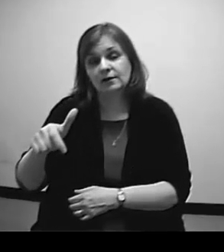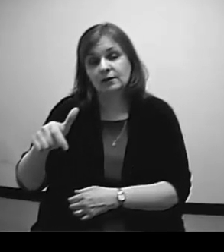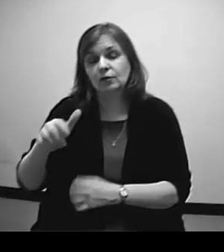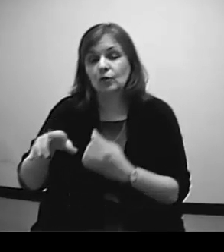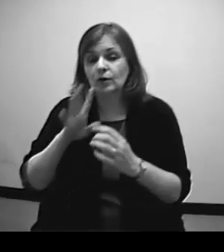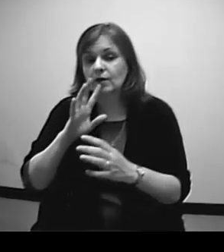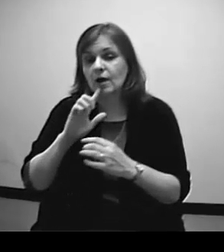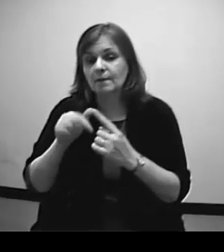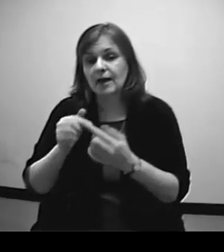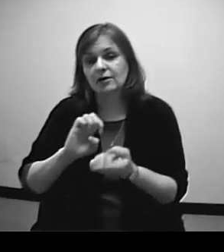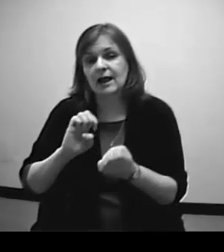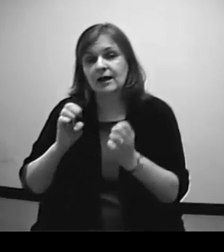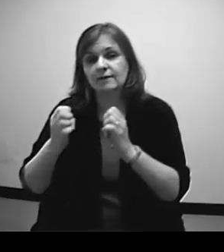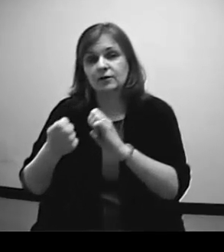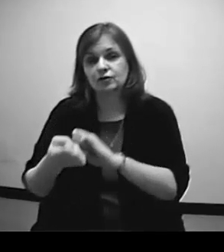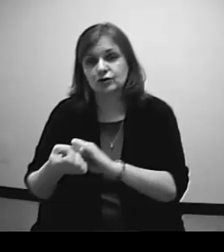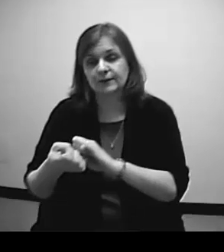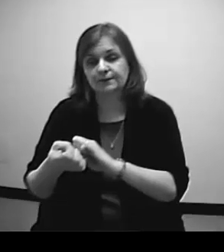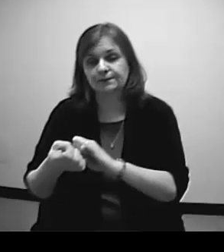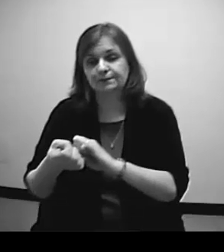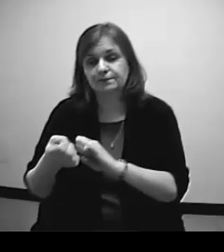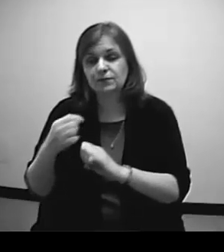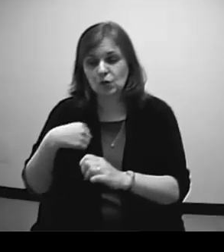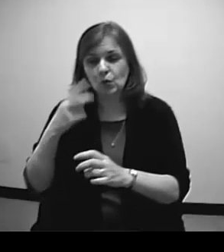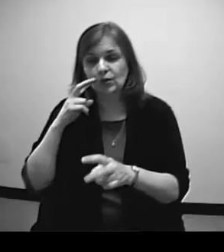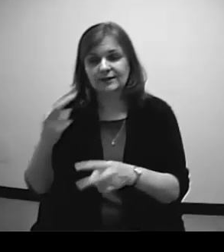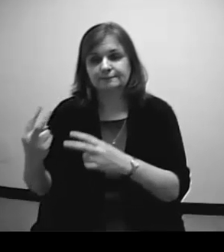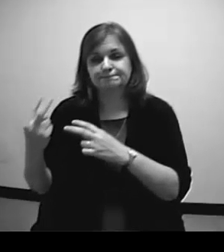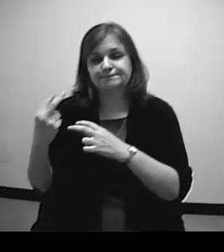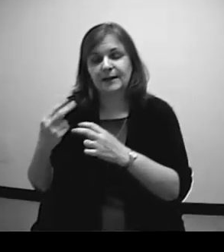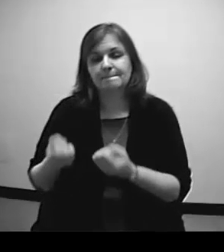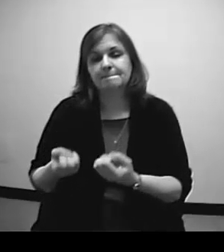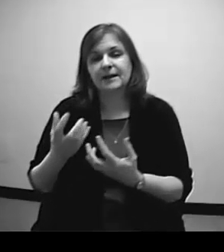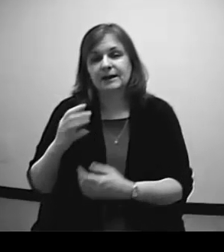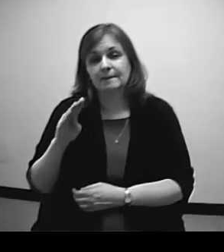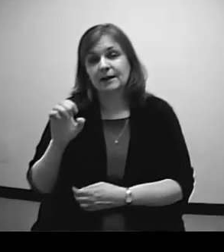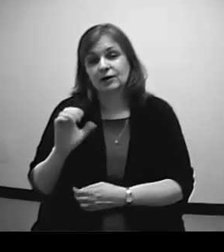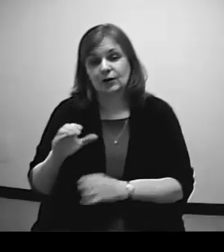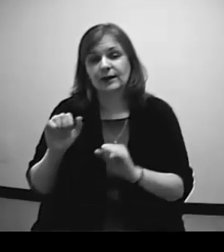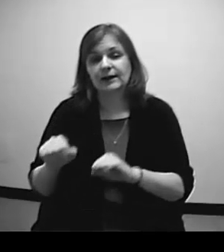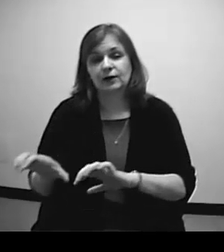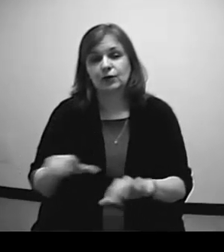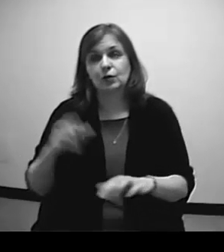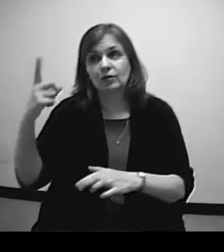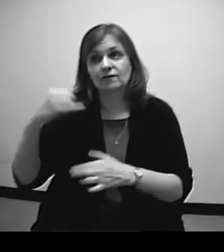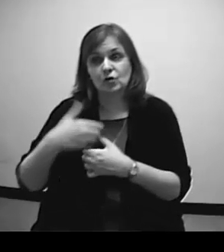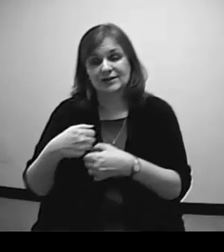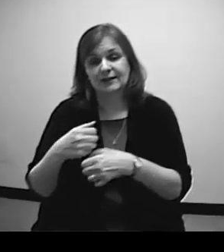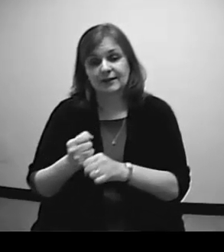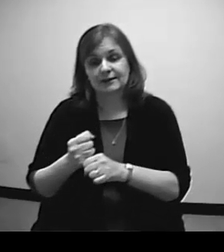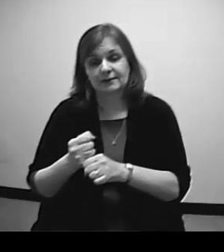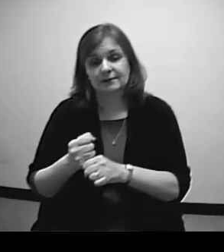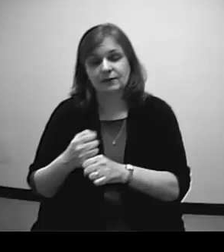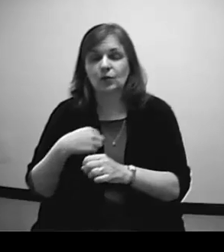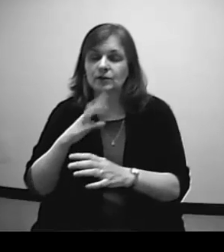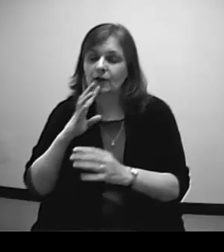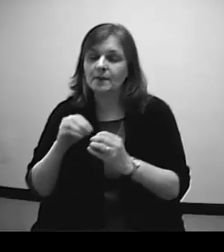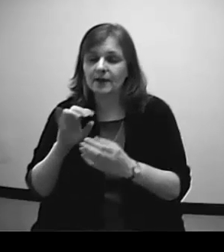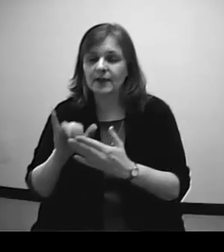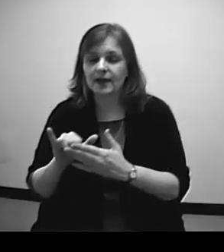when we talk about evolution about a number of bacteria that can also photosynthesis -- we'll talk about those that primarily we look at